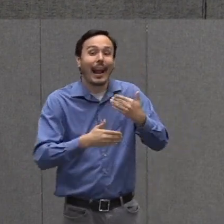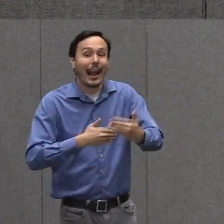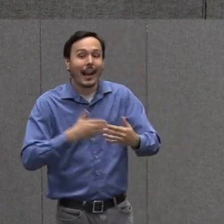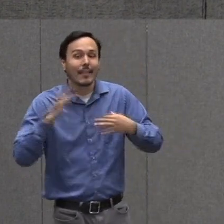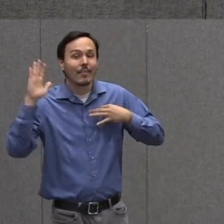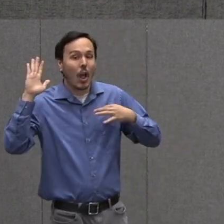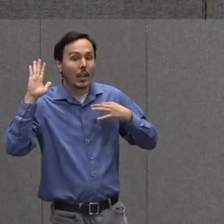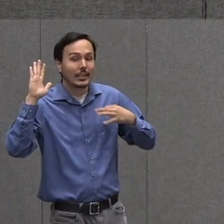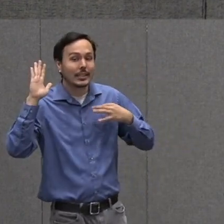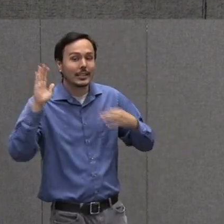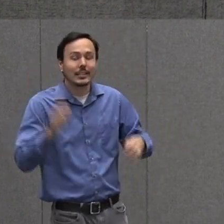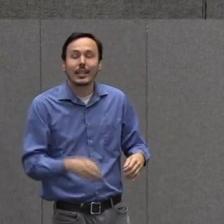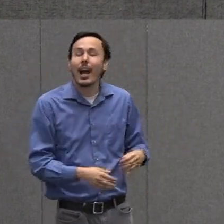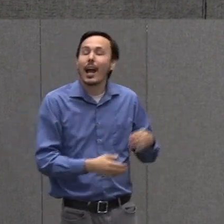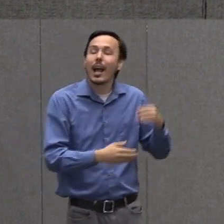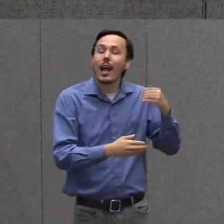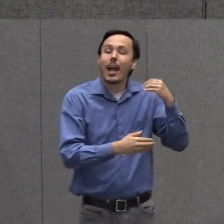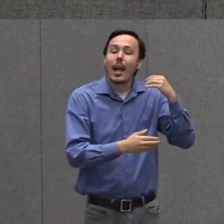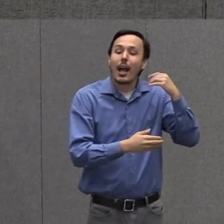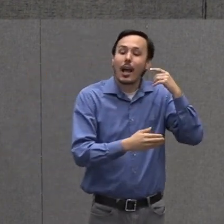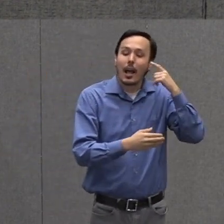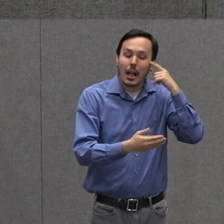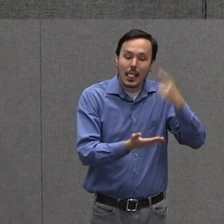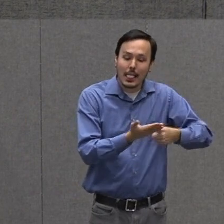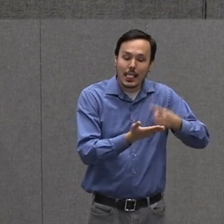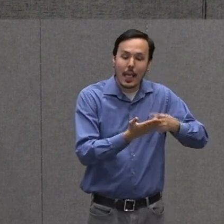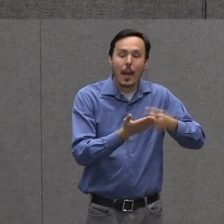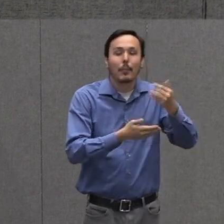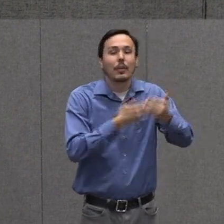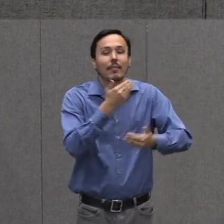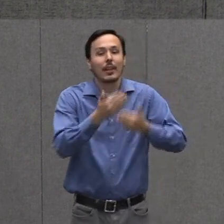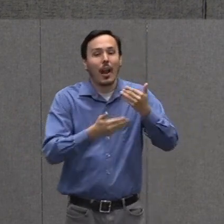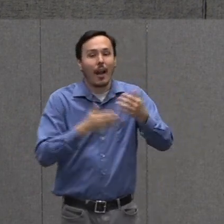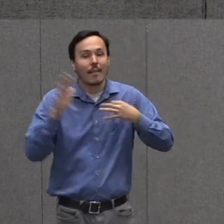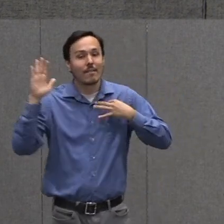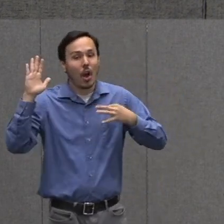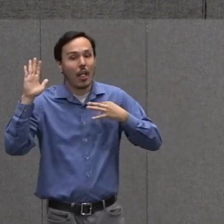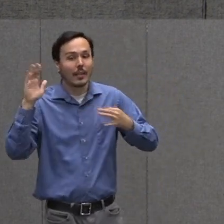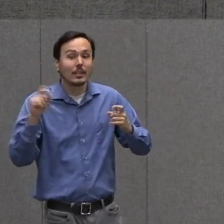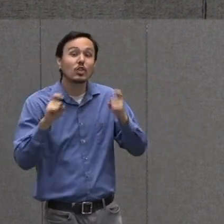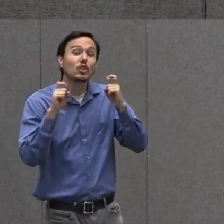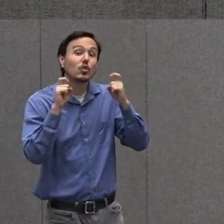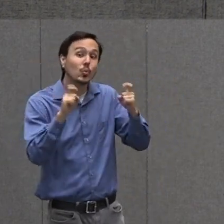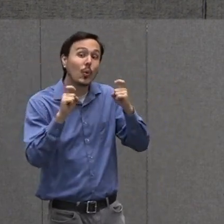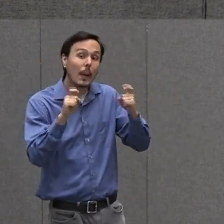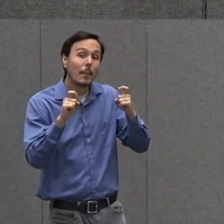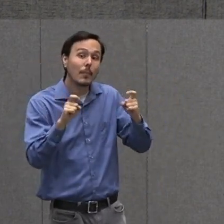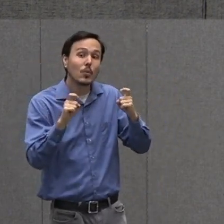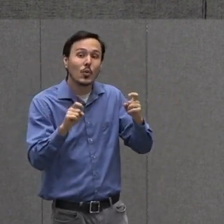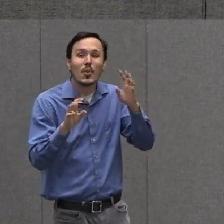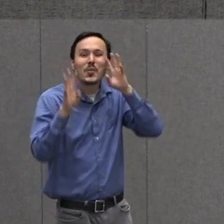Collaborative kind volunteers contribute creatively Within our homes